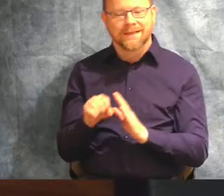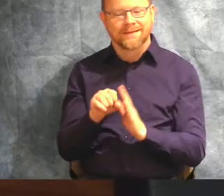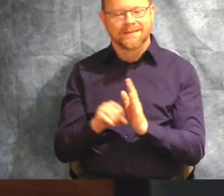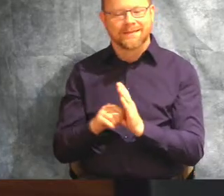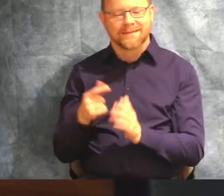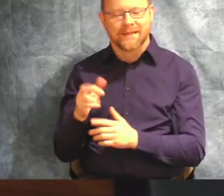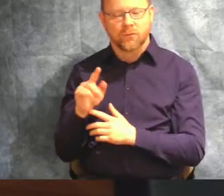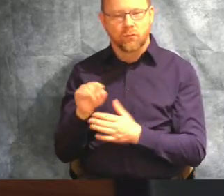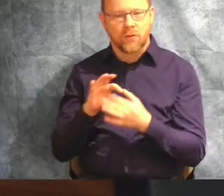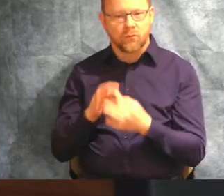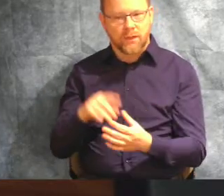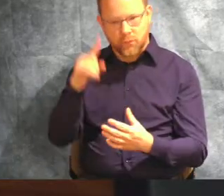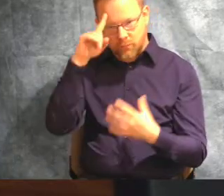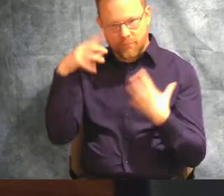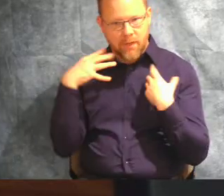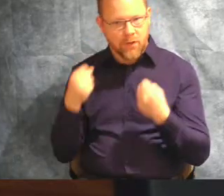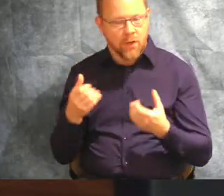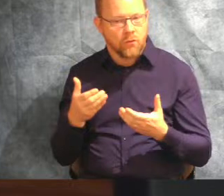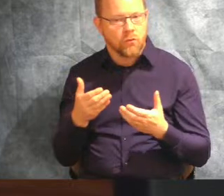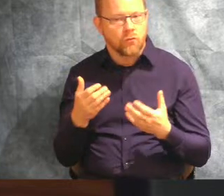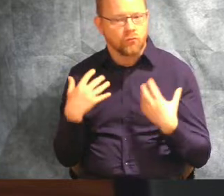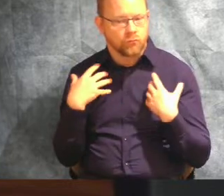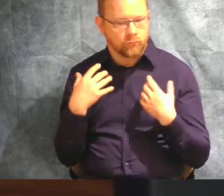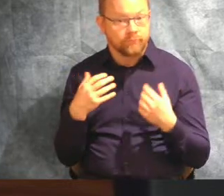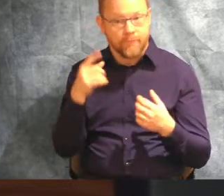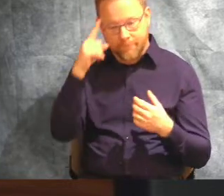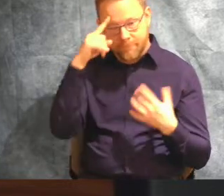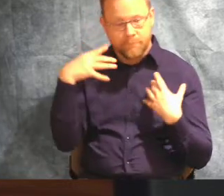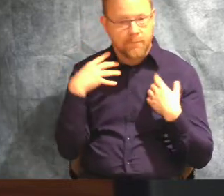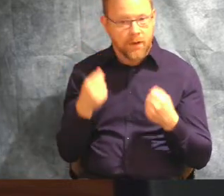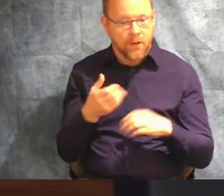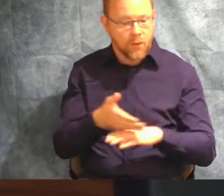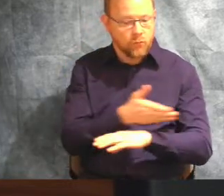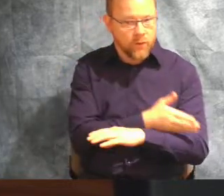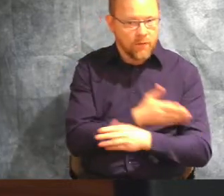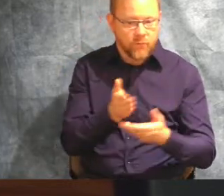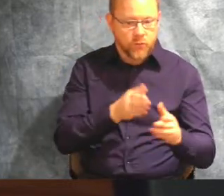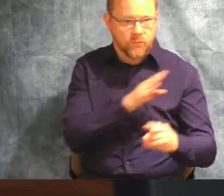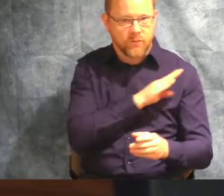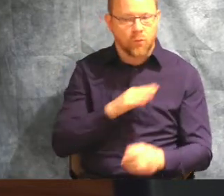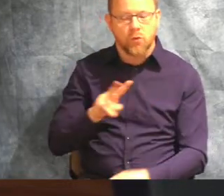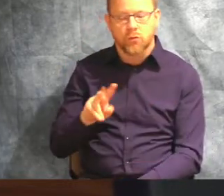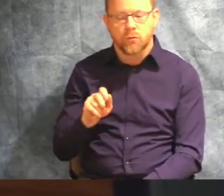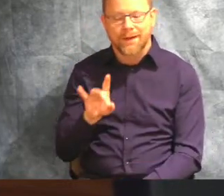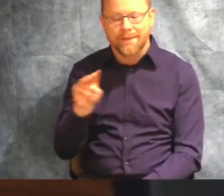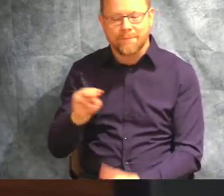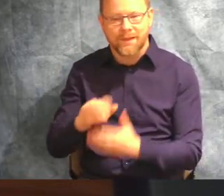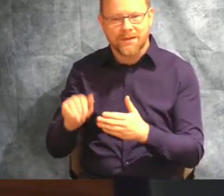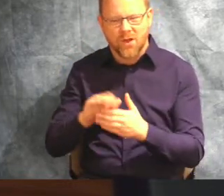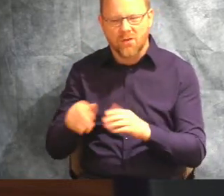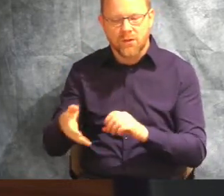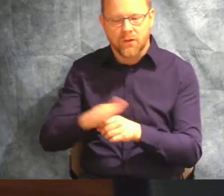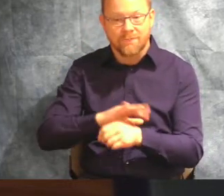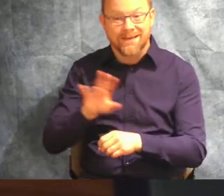Mental Health Recovery and Services Board. Uh, $2.8 million. This is for a 7 county regional